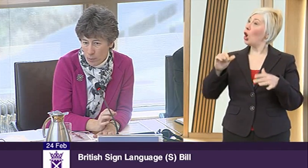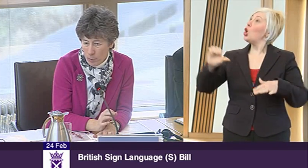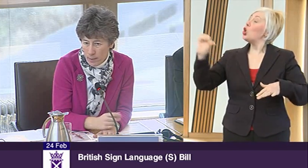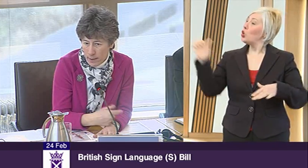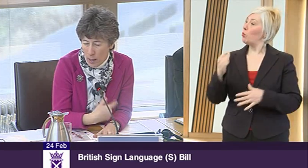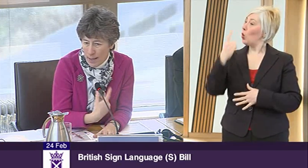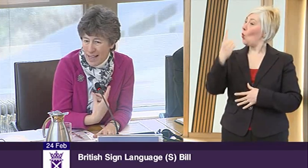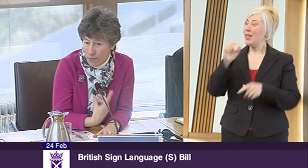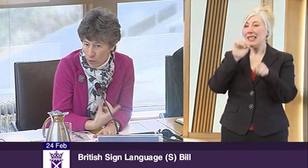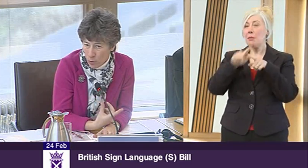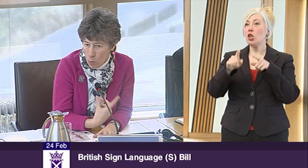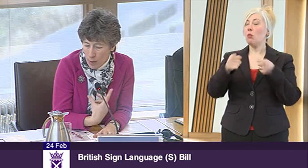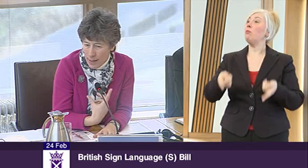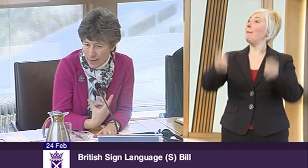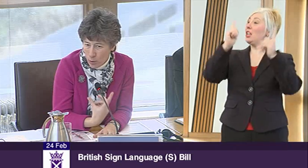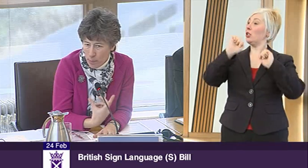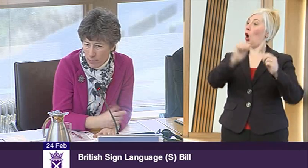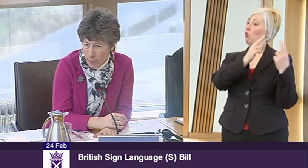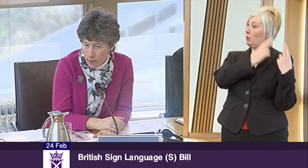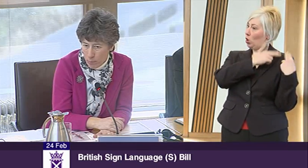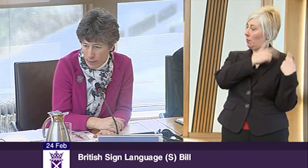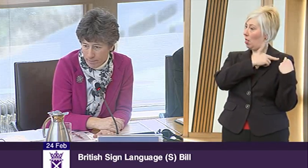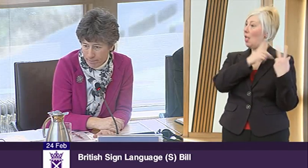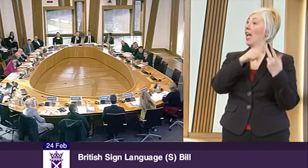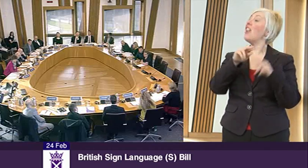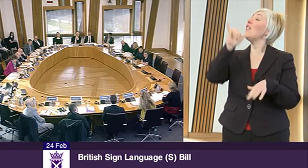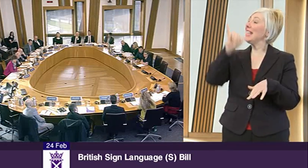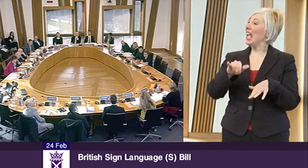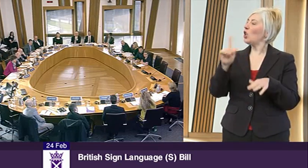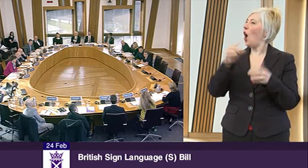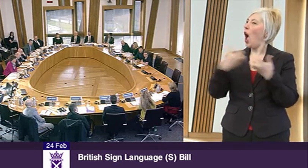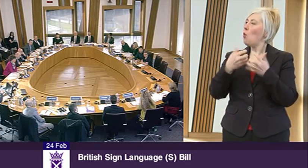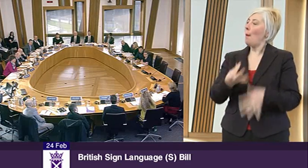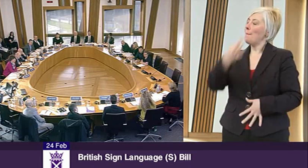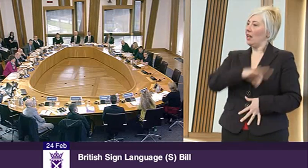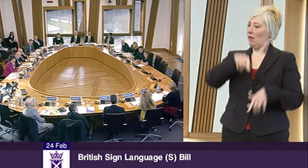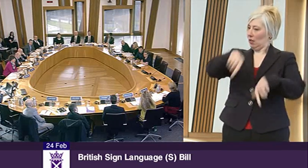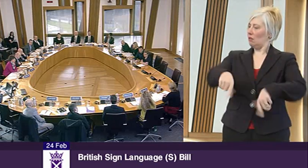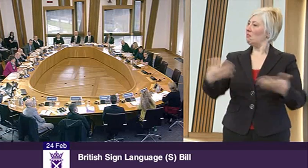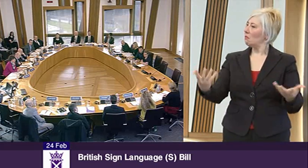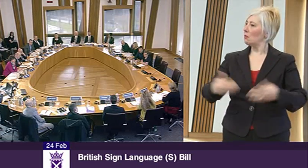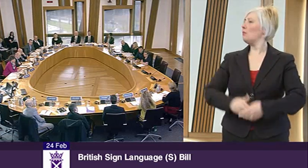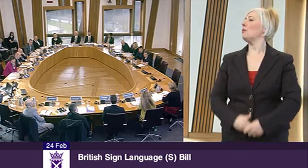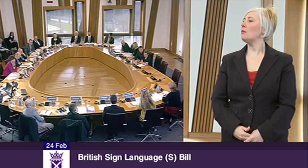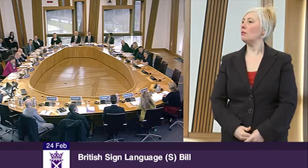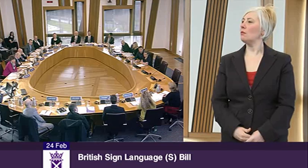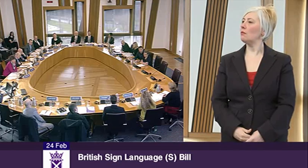Should there be a specific minister with responsibility for BSL? If so, what additional benefit could that bring?